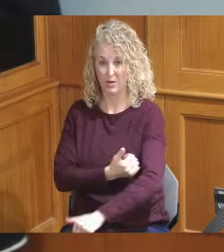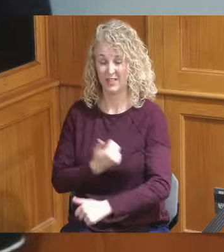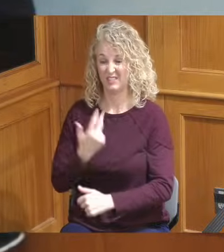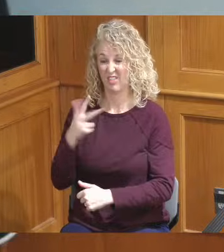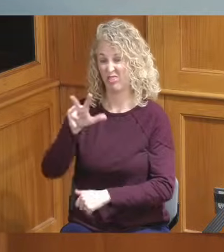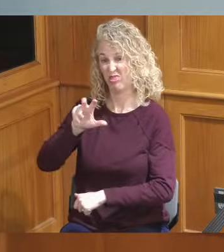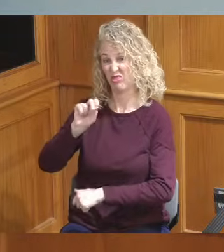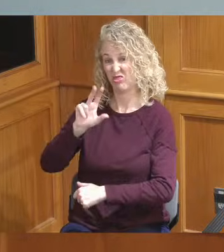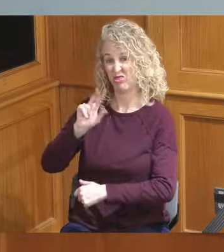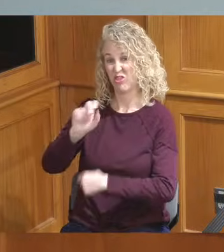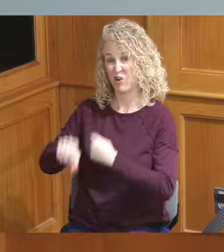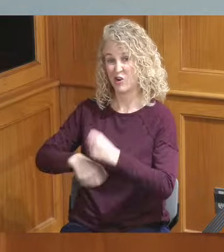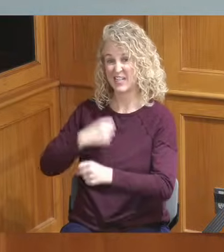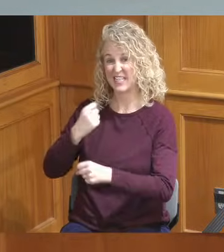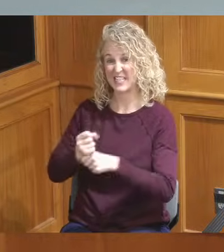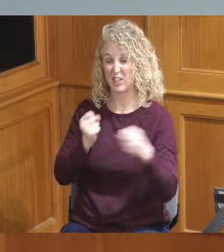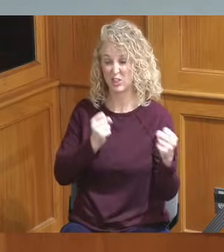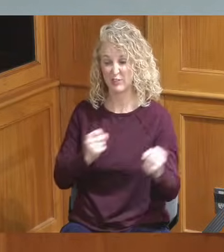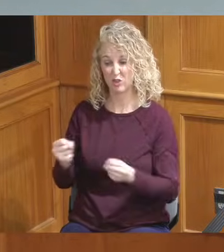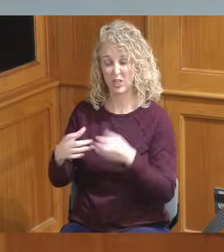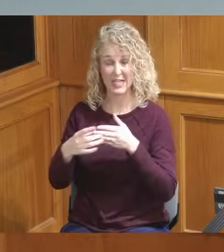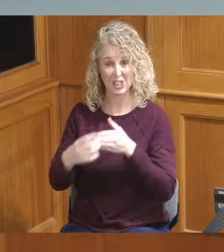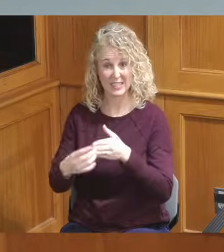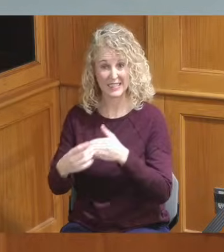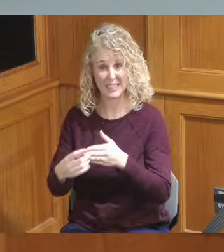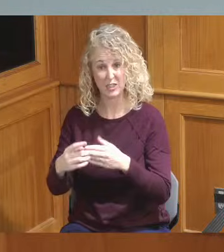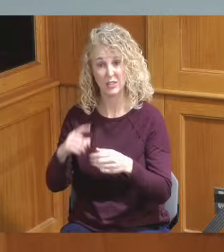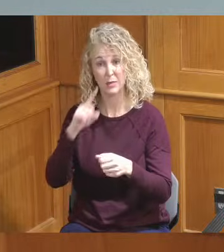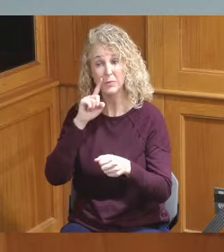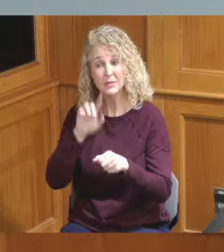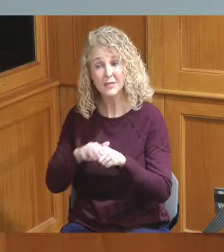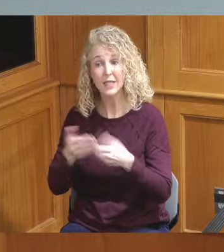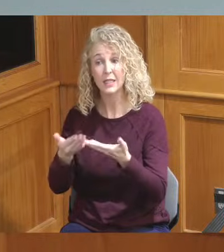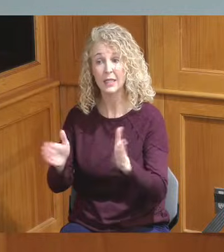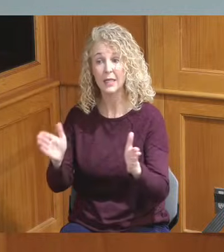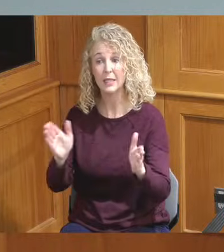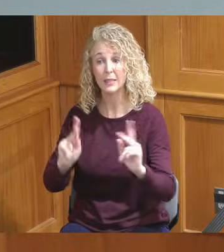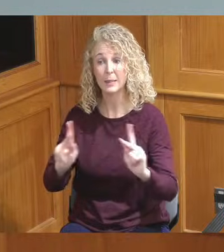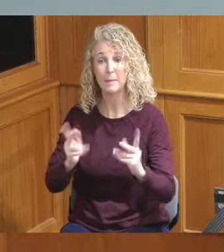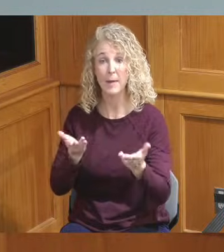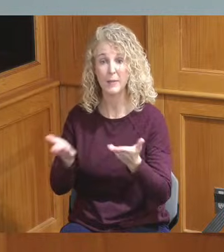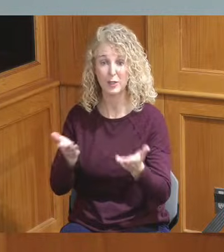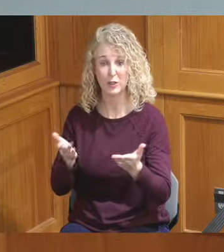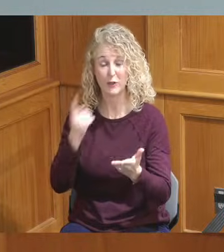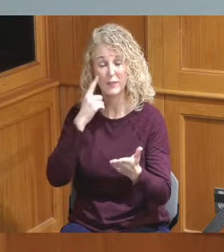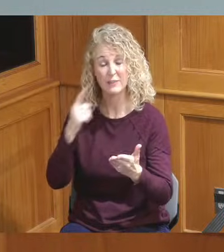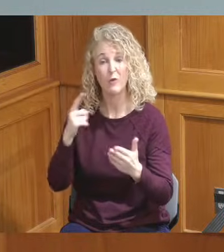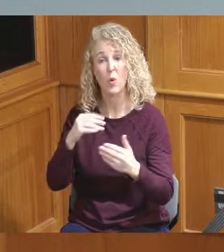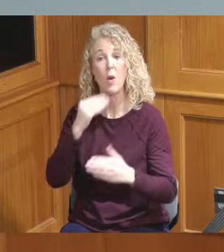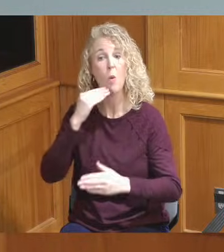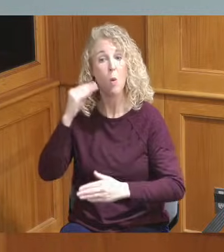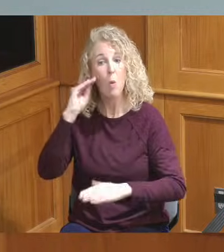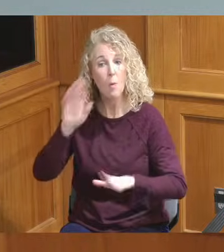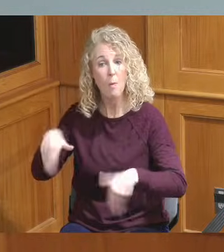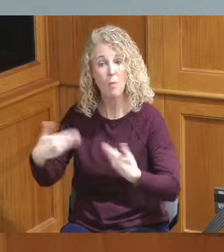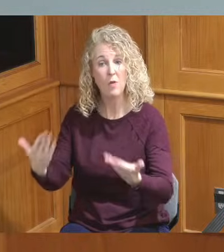of strategic leadership and dedicated public service to the field of public housing. Well, it's